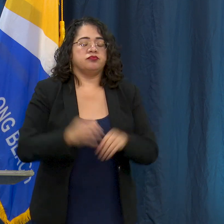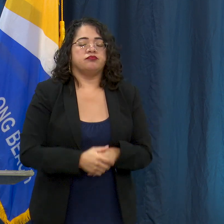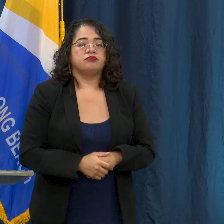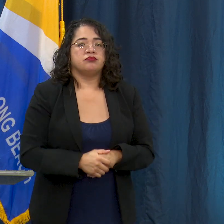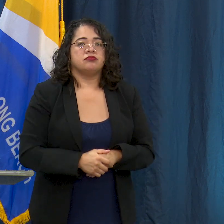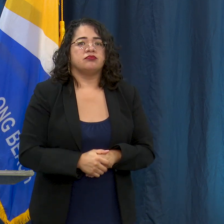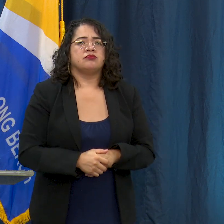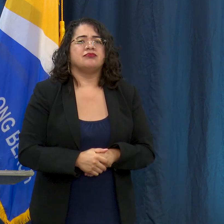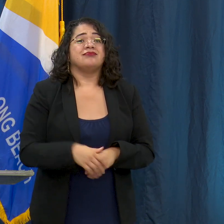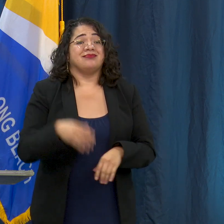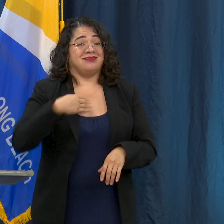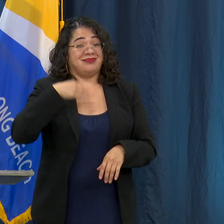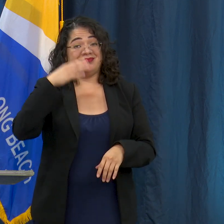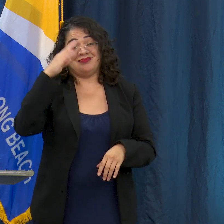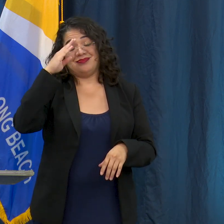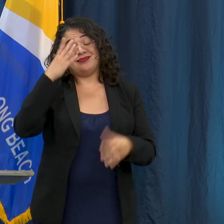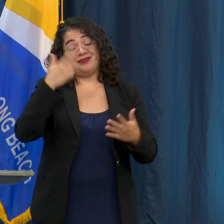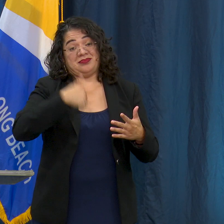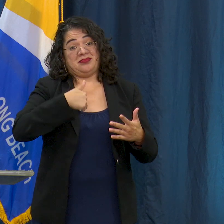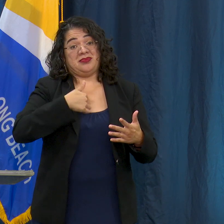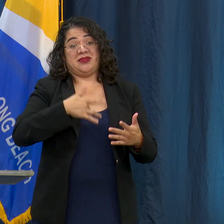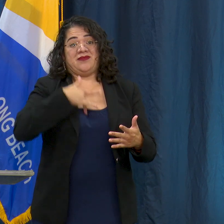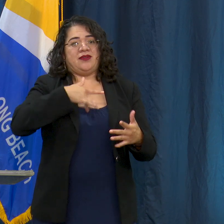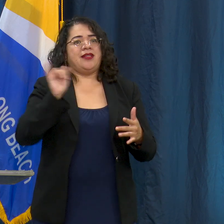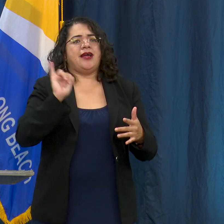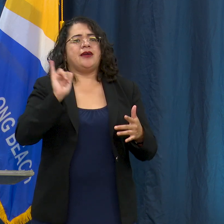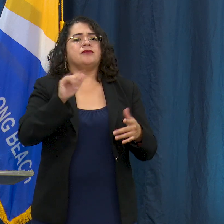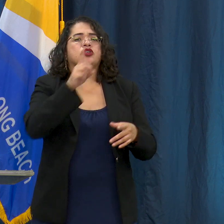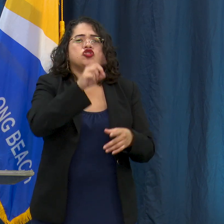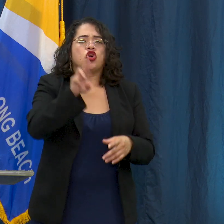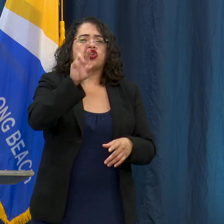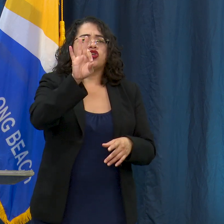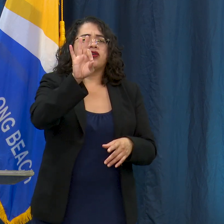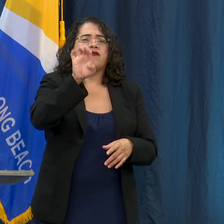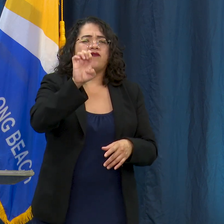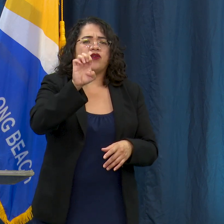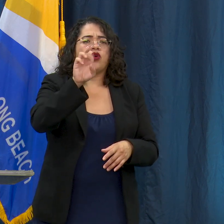feel like all Public Health Professionals, Dr. Farrer and everyone